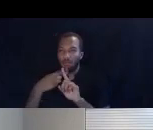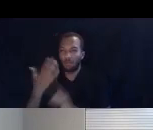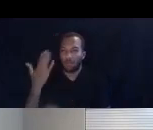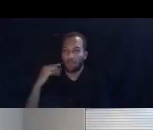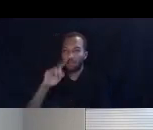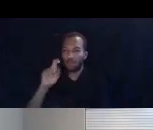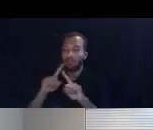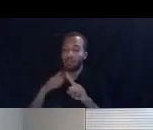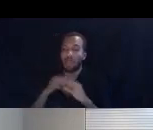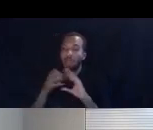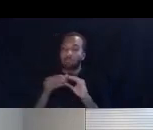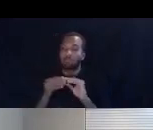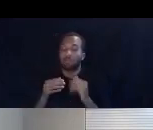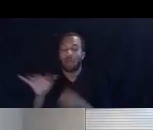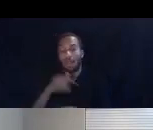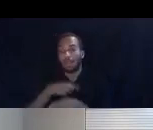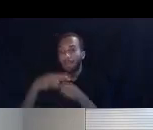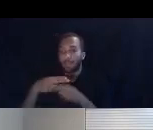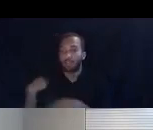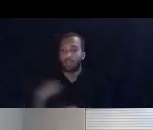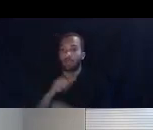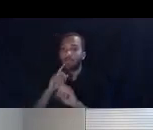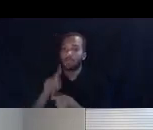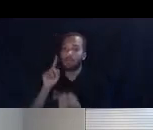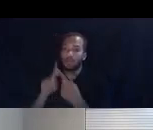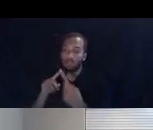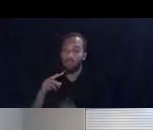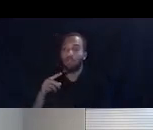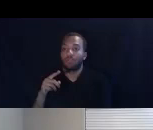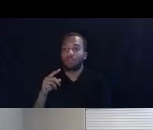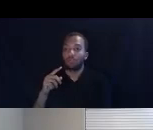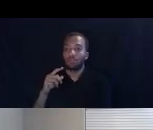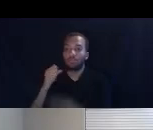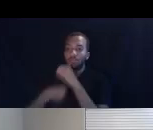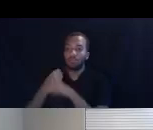So, as I mentioned, we're responding to our needs from our 2019 CHNA,